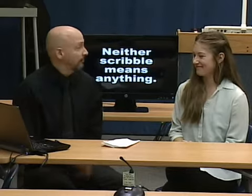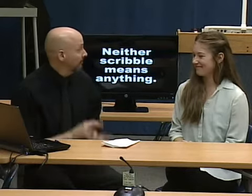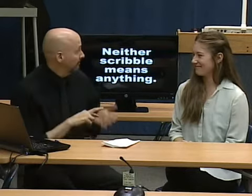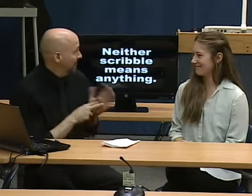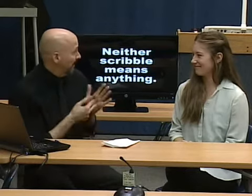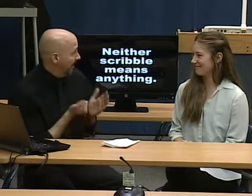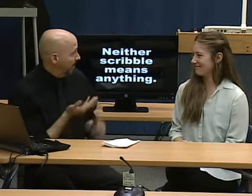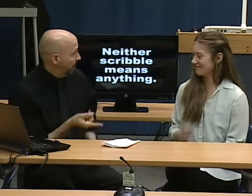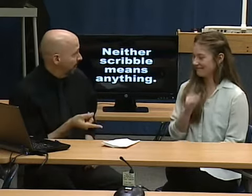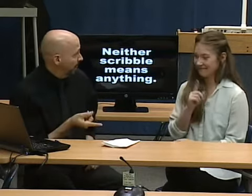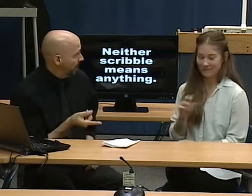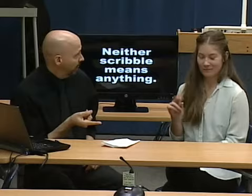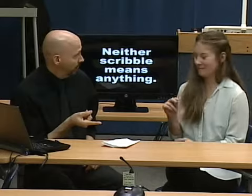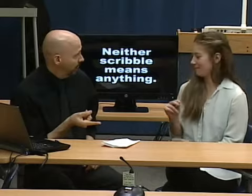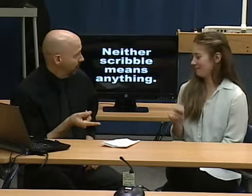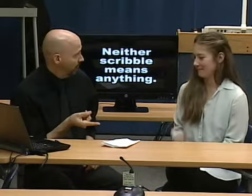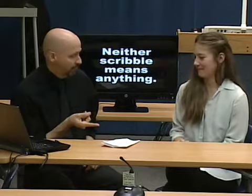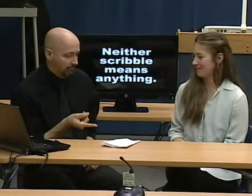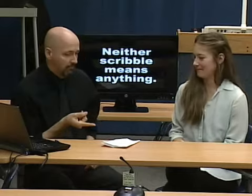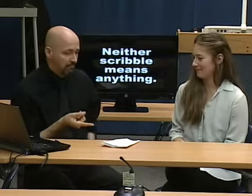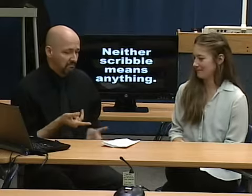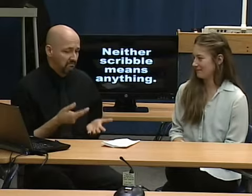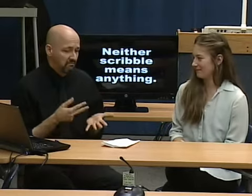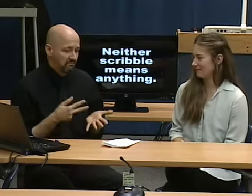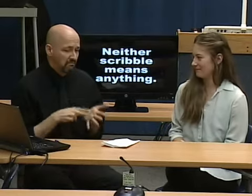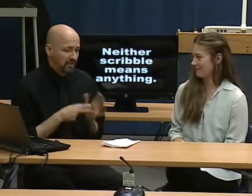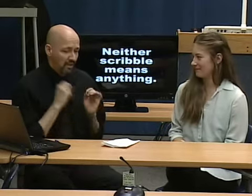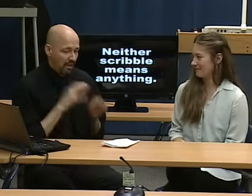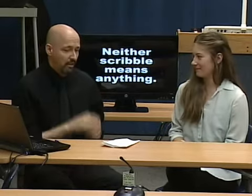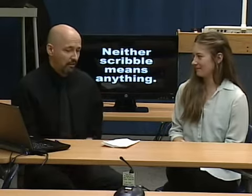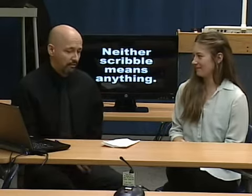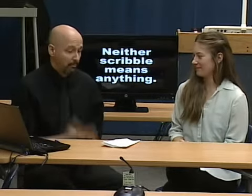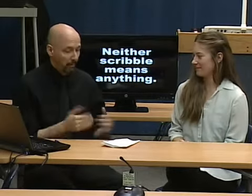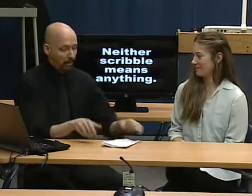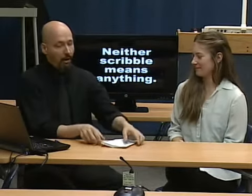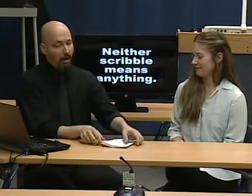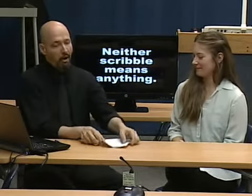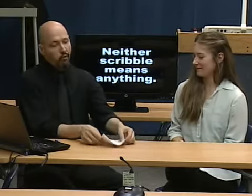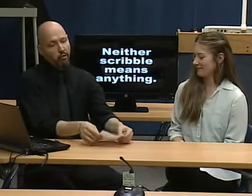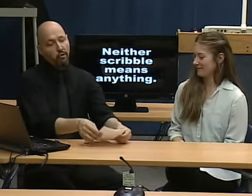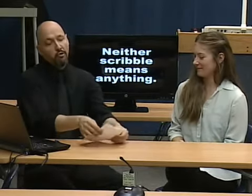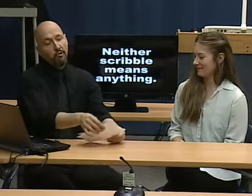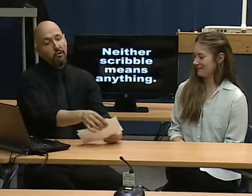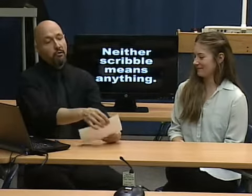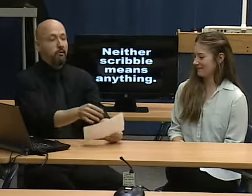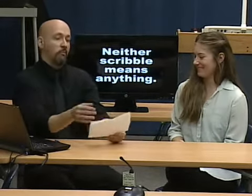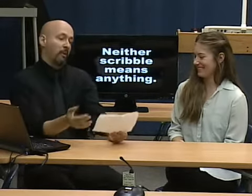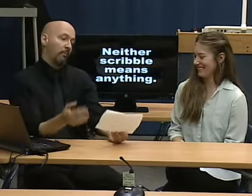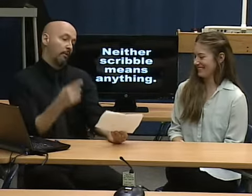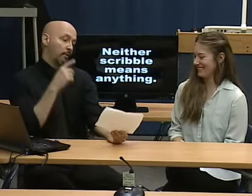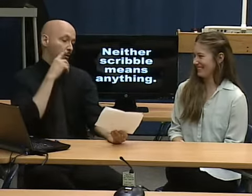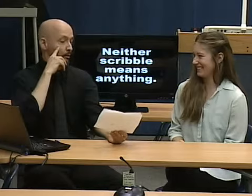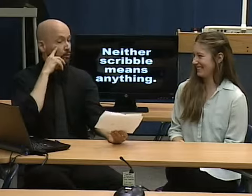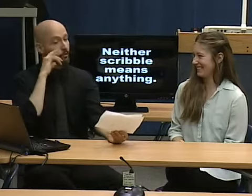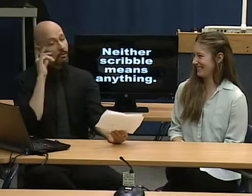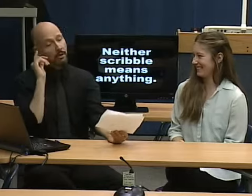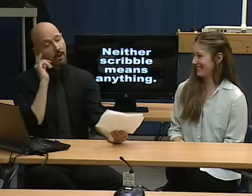Do they mean anything? No. They mean nothing. Maybe if I turn it this way... it looks a bit like...